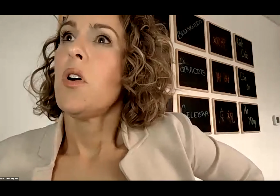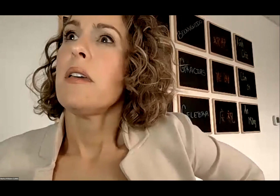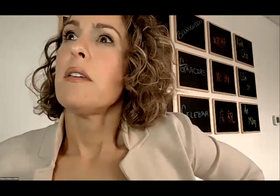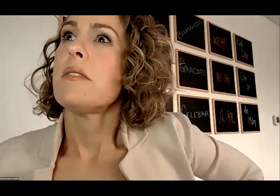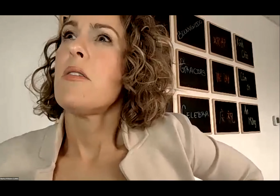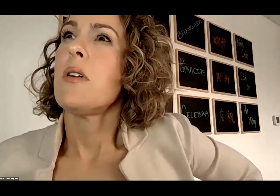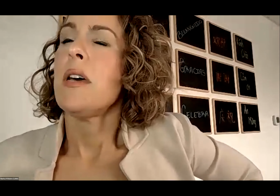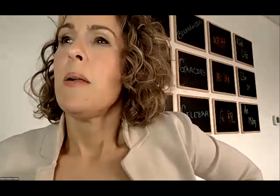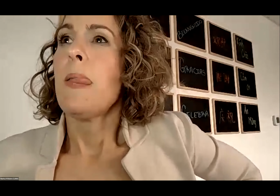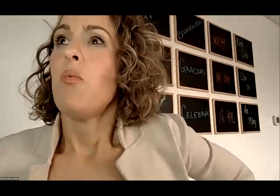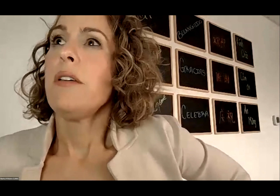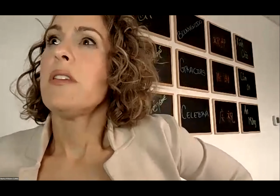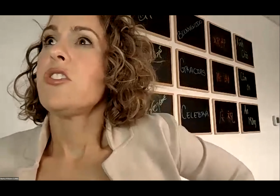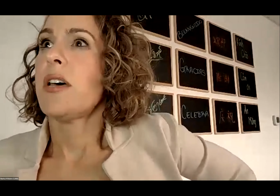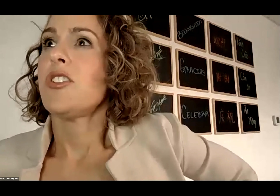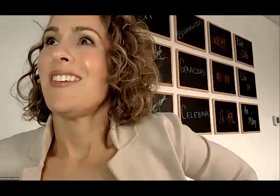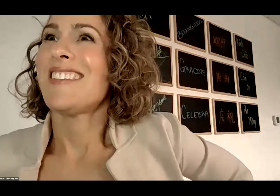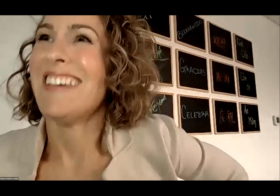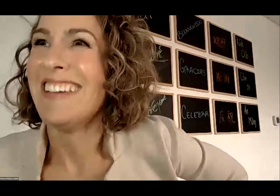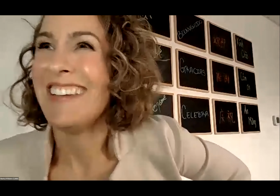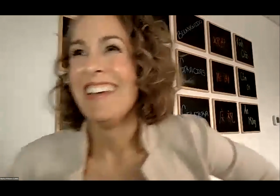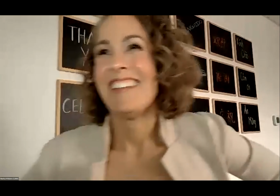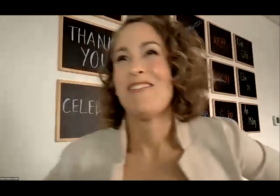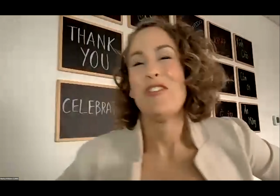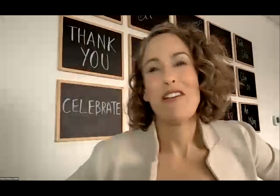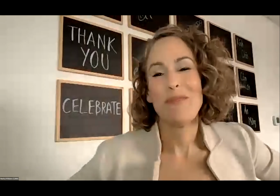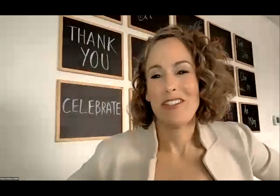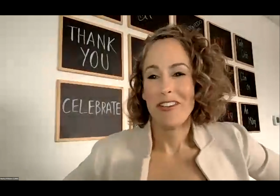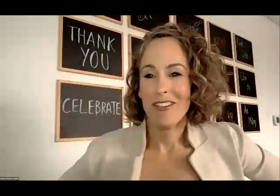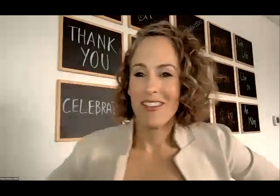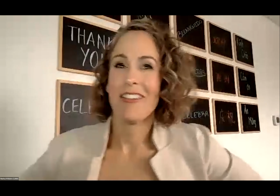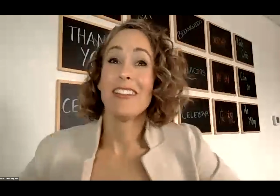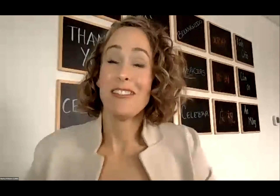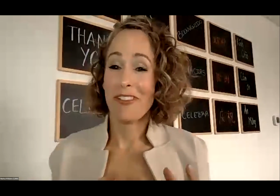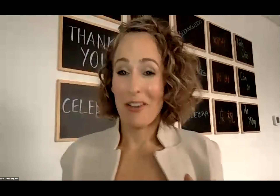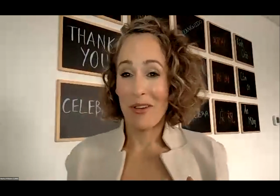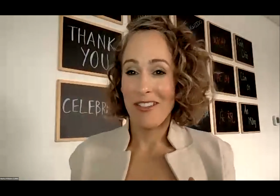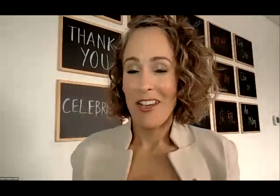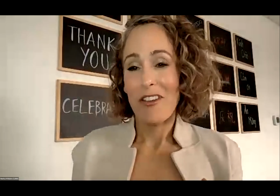Okay. So one of the challenges is, if you have materials that are in a different language,